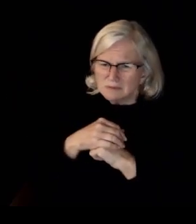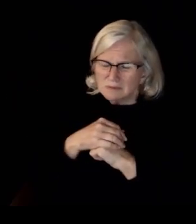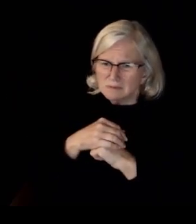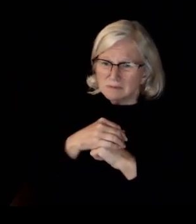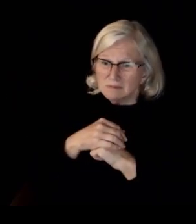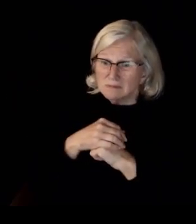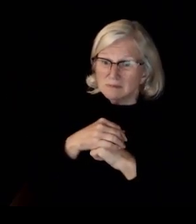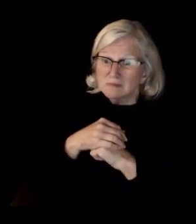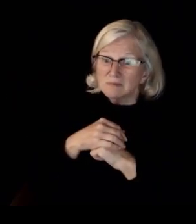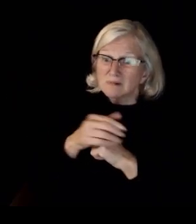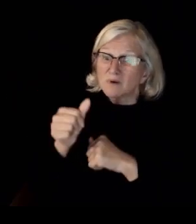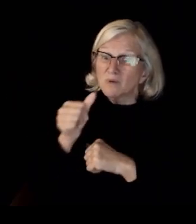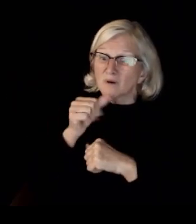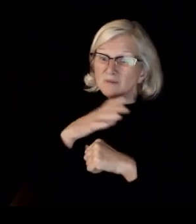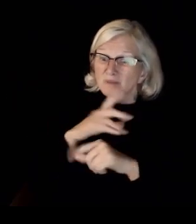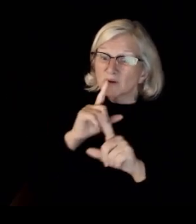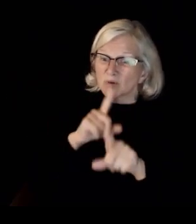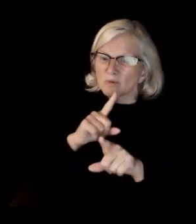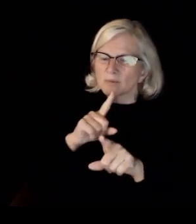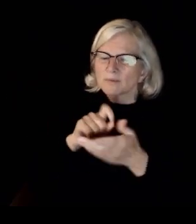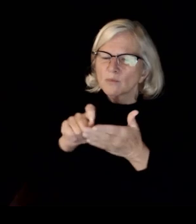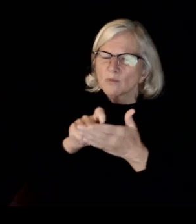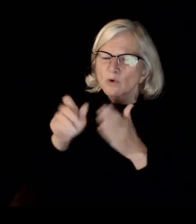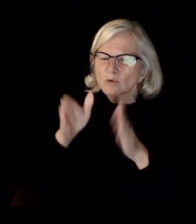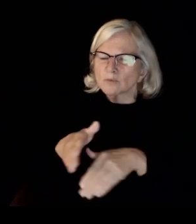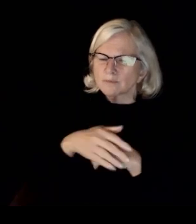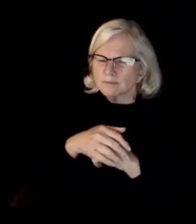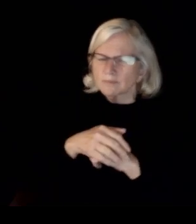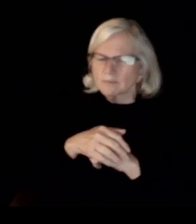Minneapolis is among, I can't remember which she said, Minneapolis or the Twin Cities,